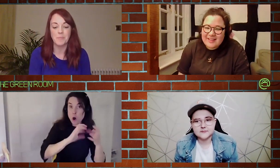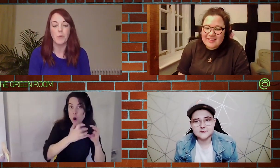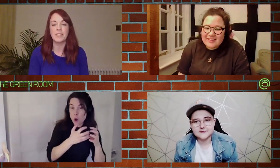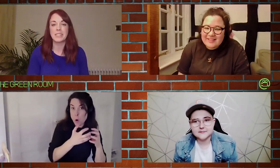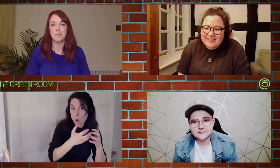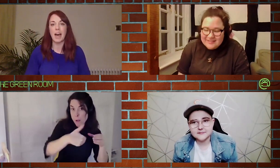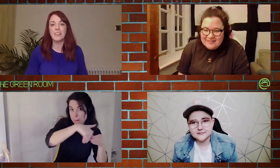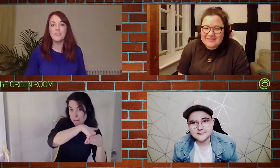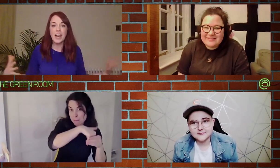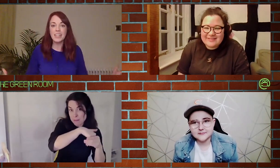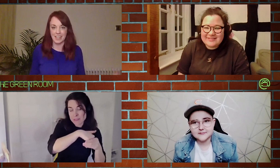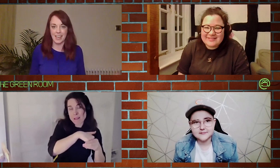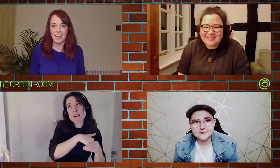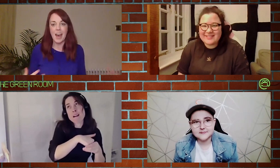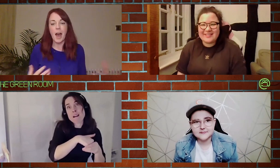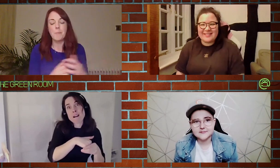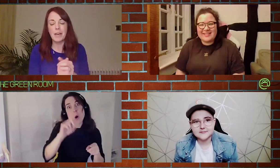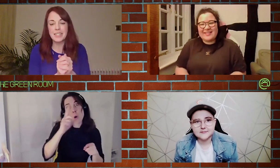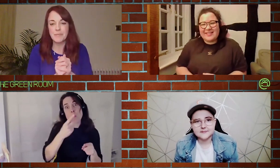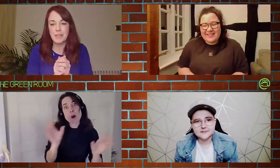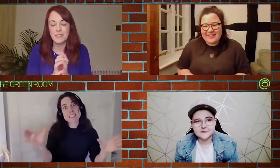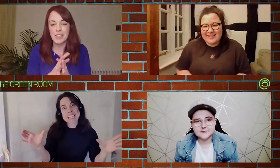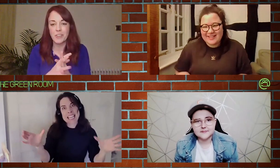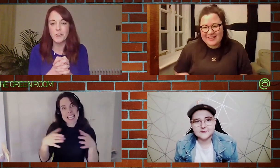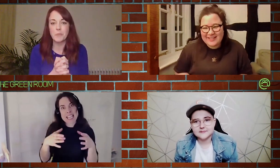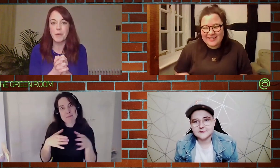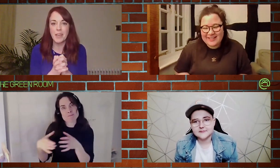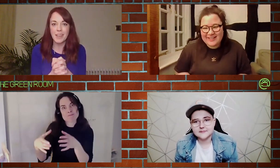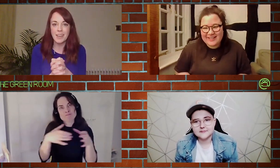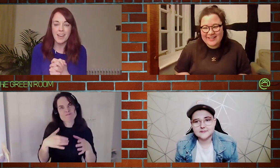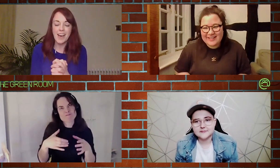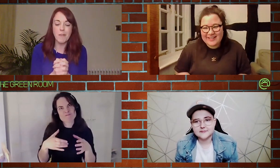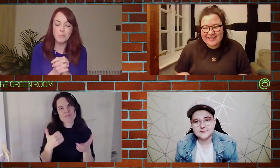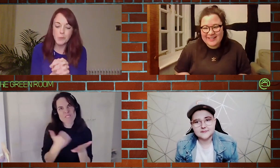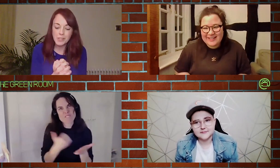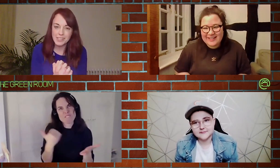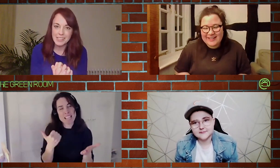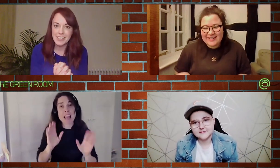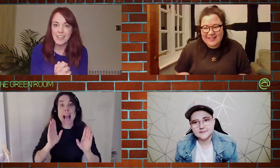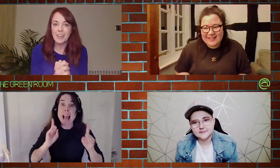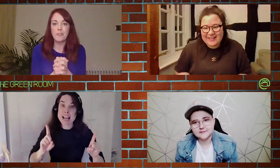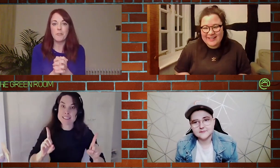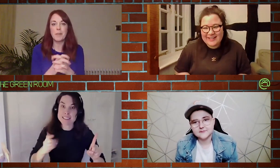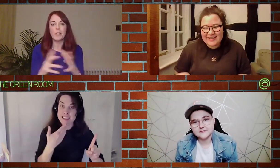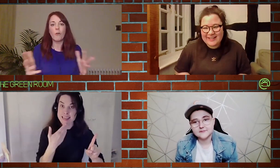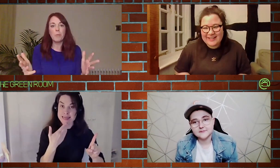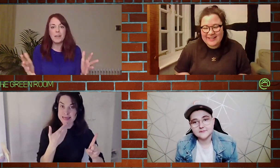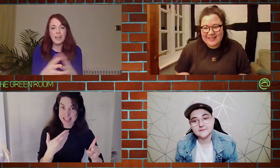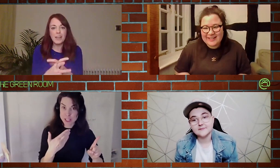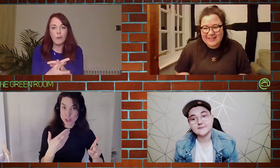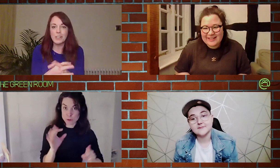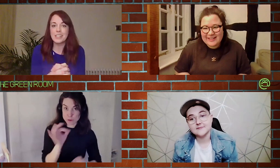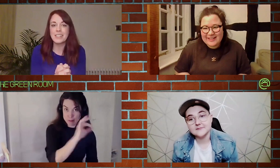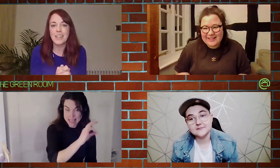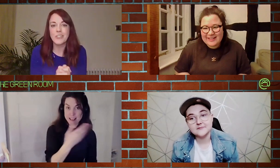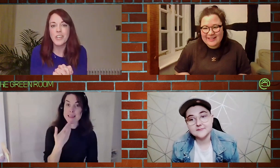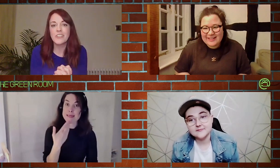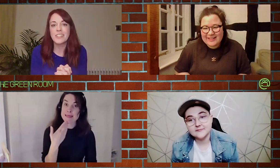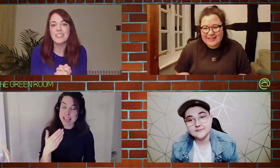What a team. And finally a massive massive thank you to Bea and Brooklyn for being open and honest and generous